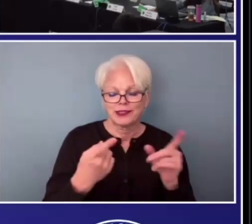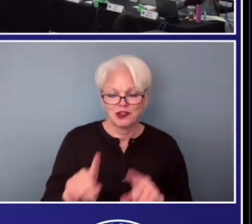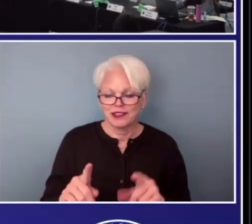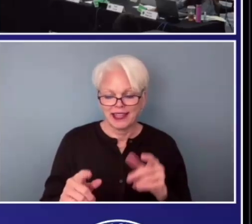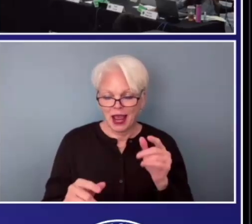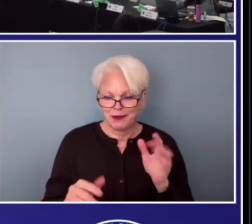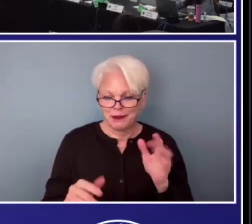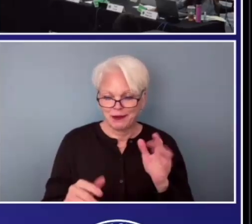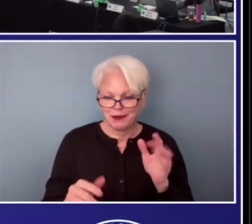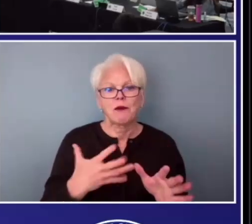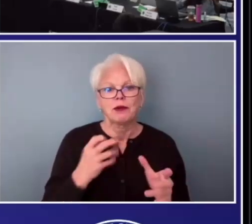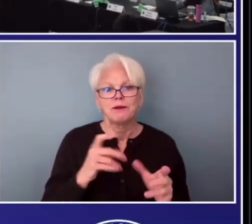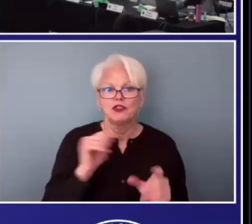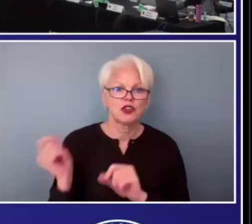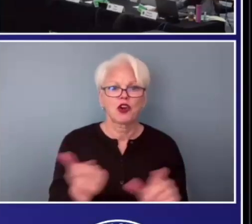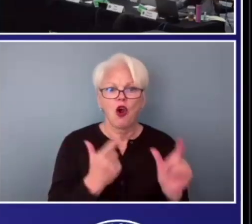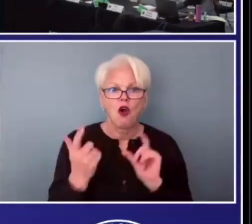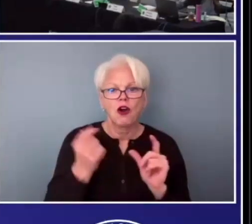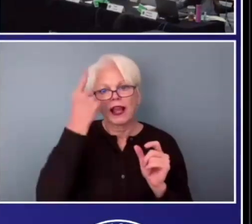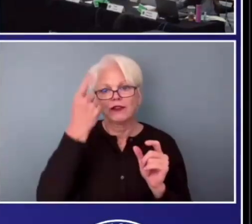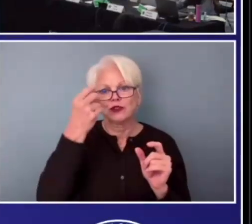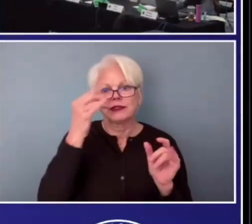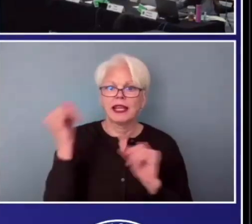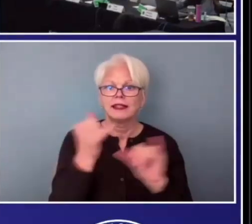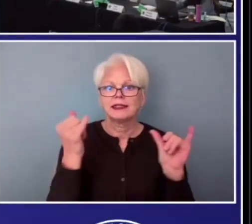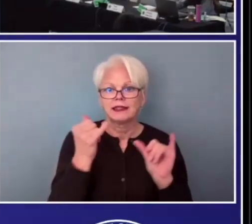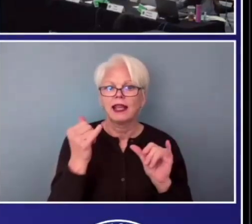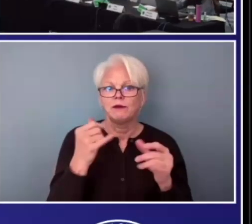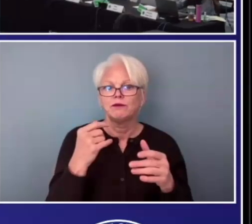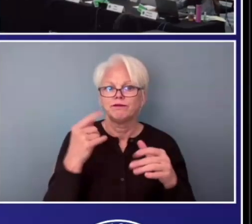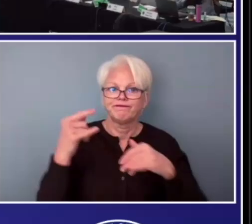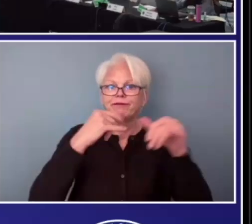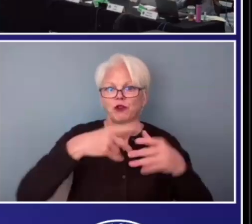sure everyone has an understanding of the process. Could you talk for a few minutes